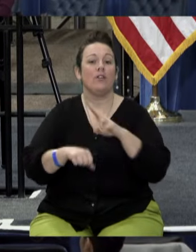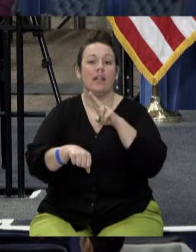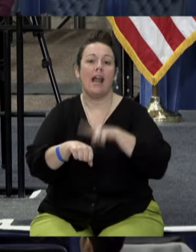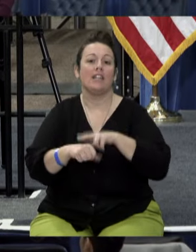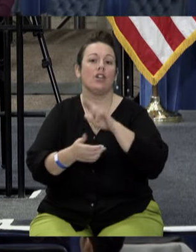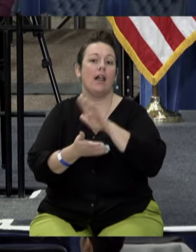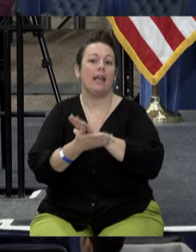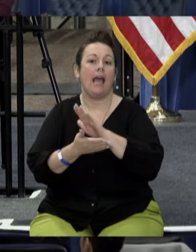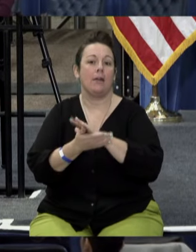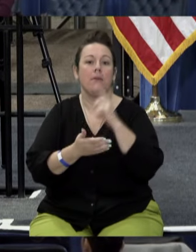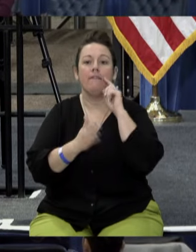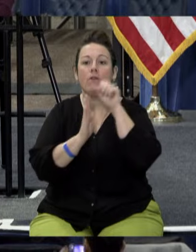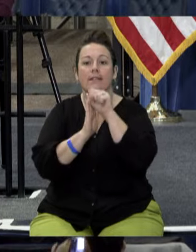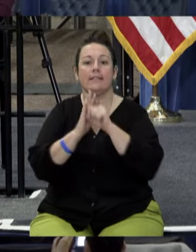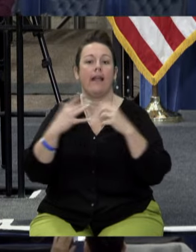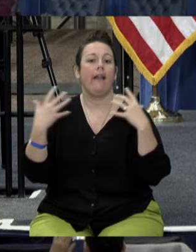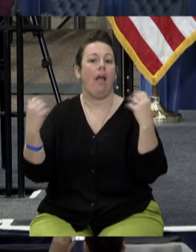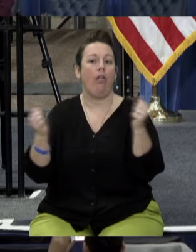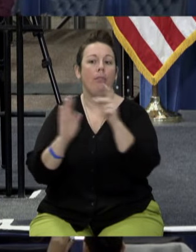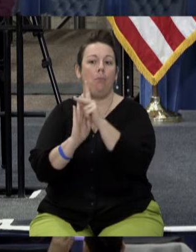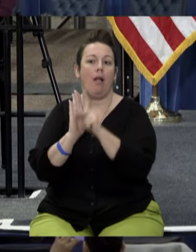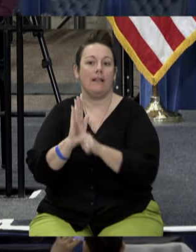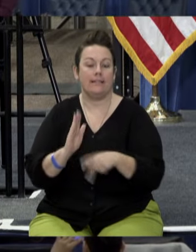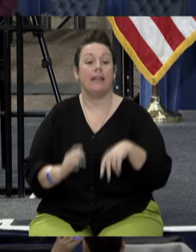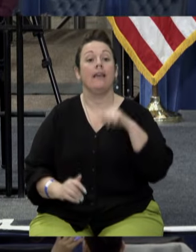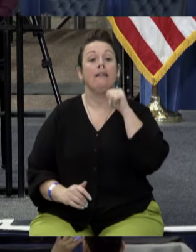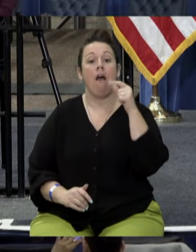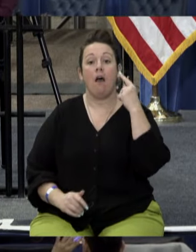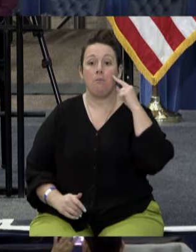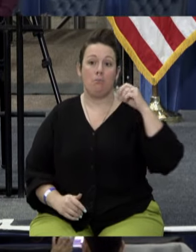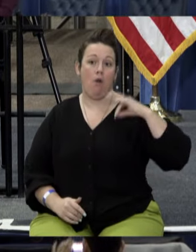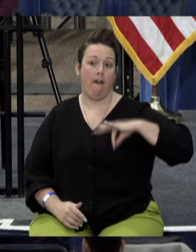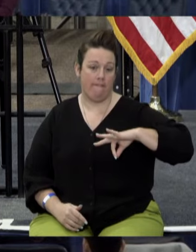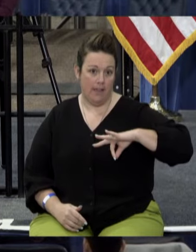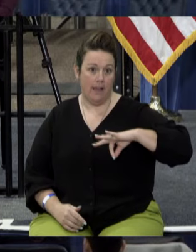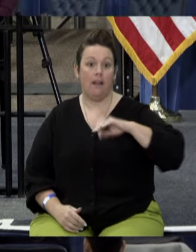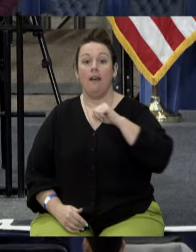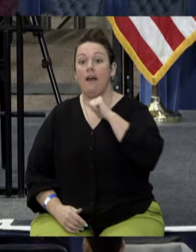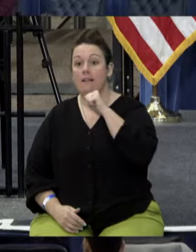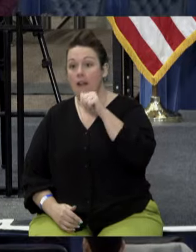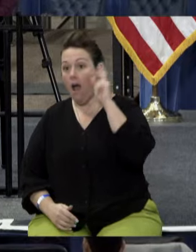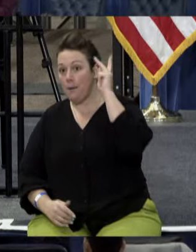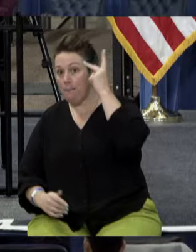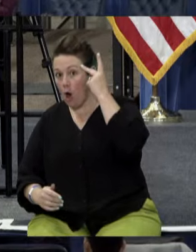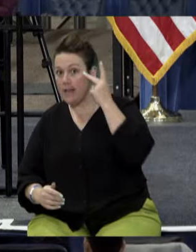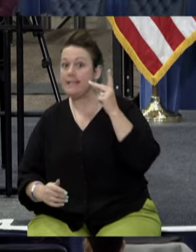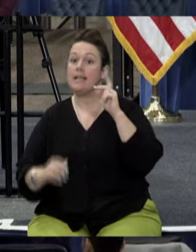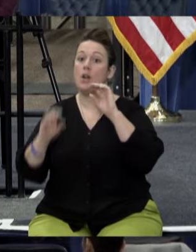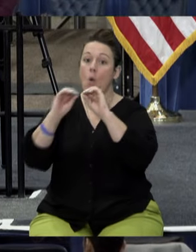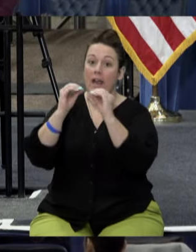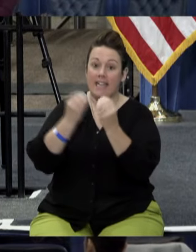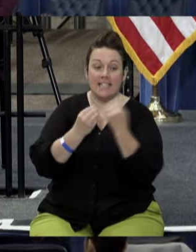for State Health Policy. It's a nonprofit, nonpartisan organization, and we're of, by,